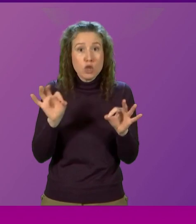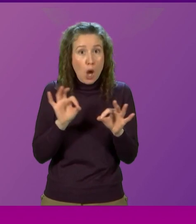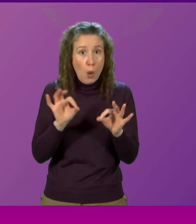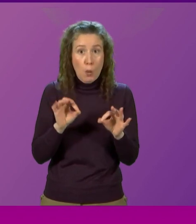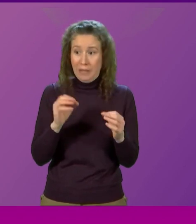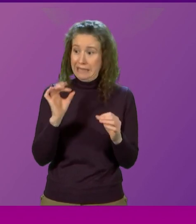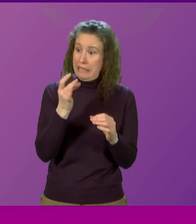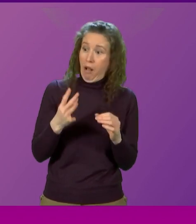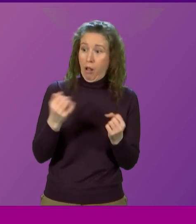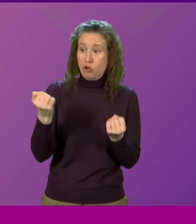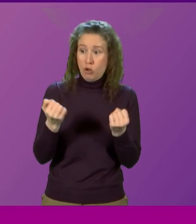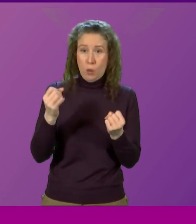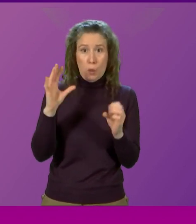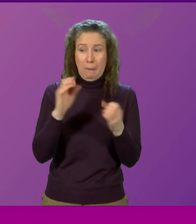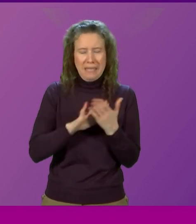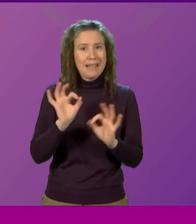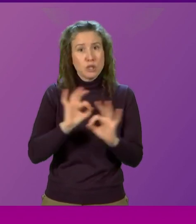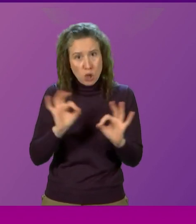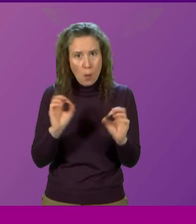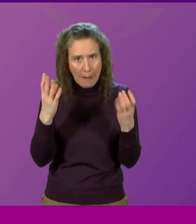at all and not to have the ambulance on shift.